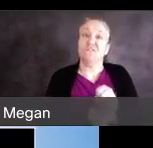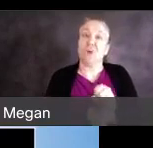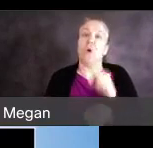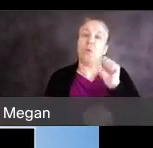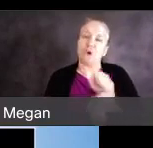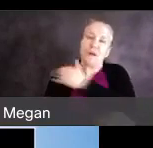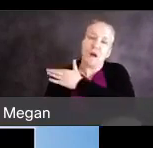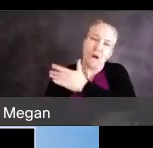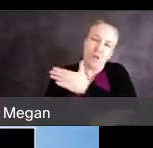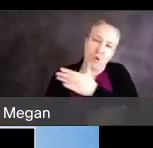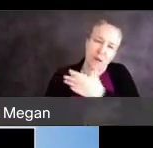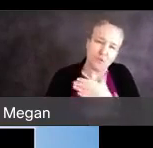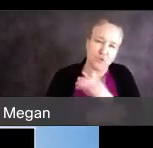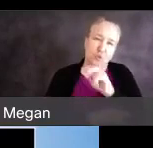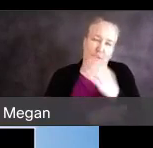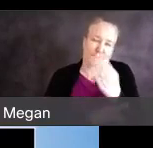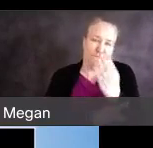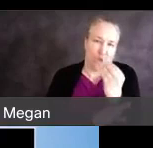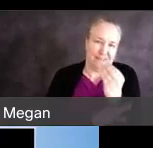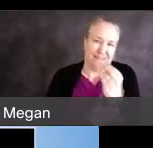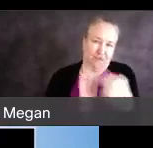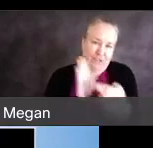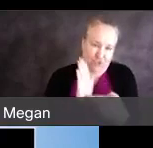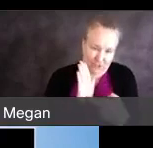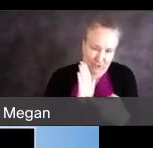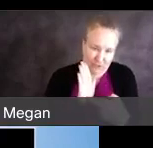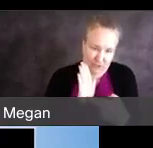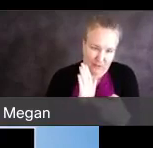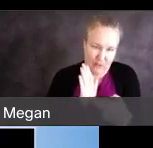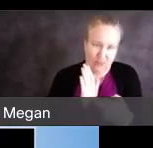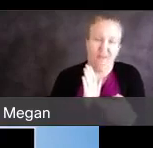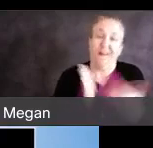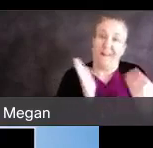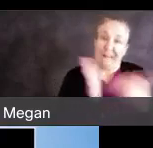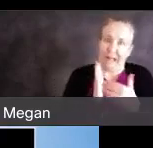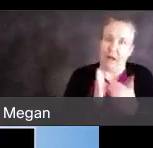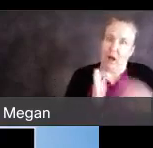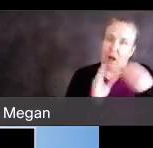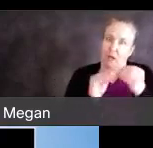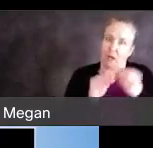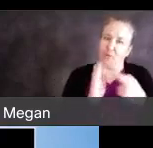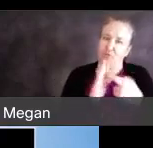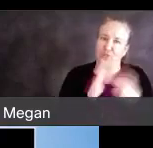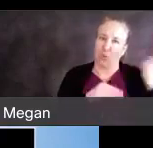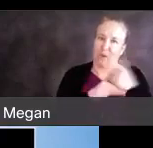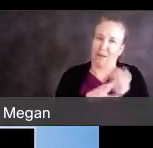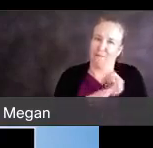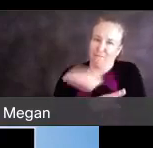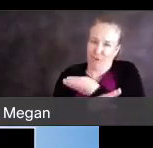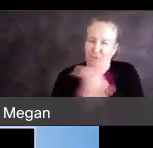19,000 people sign up on January the 14th so again, it will take us a period of time to get through